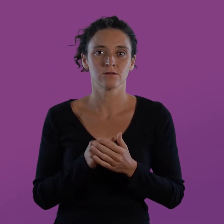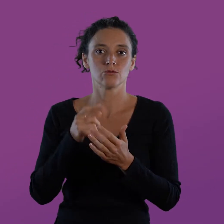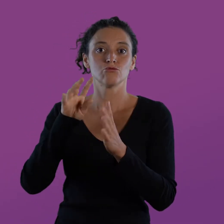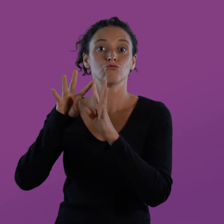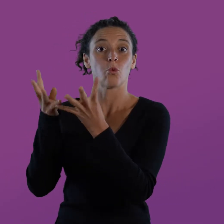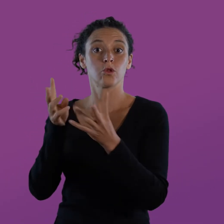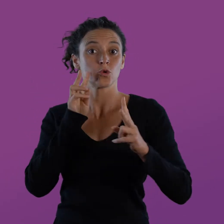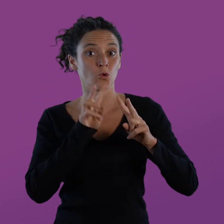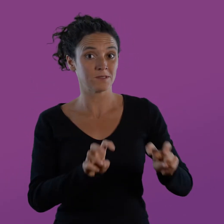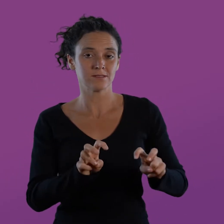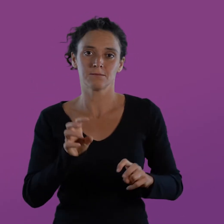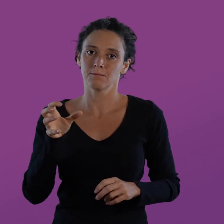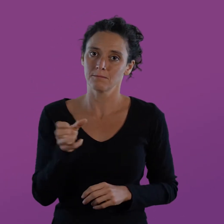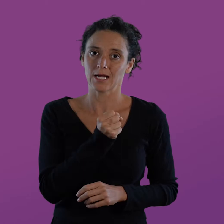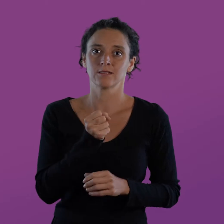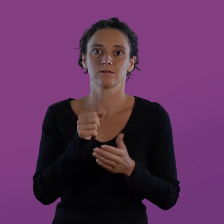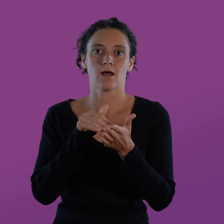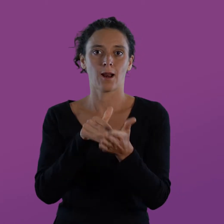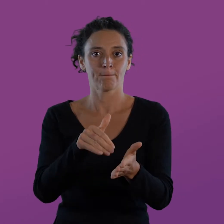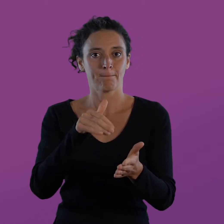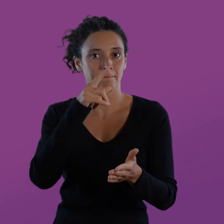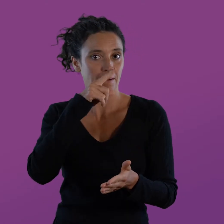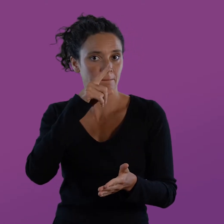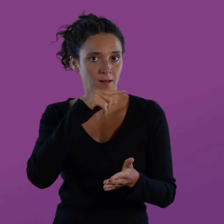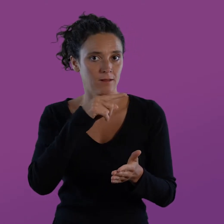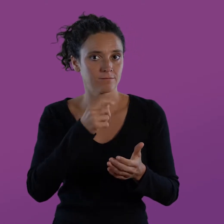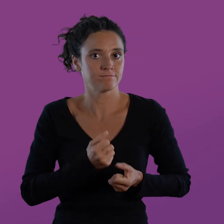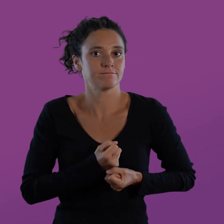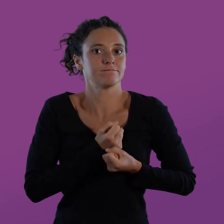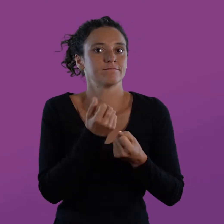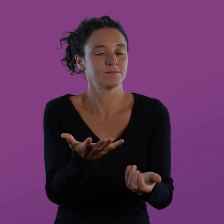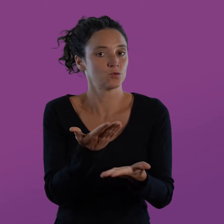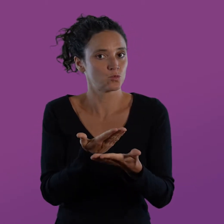The Royal Commission must also ensure that people telling their stories -